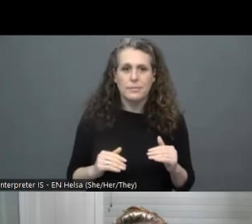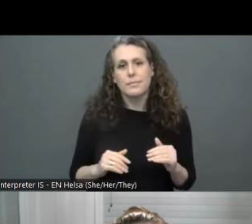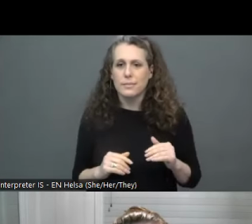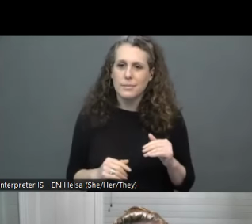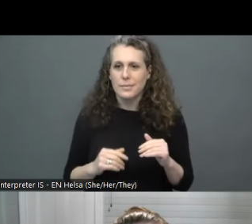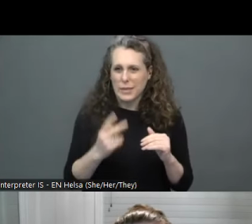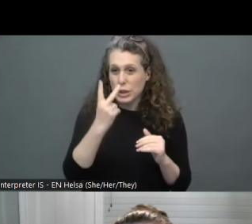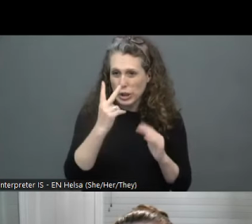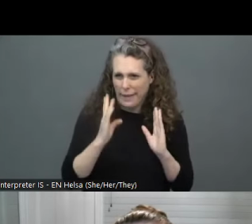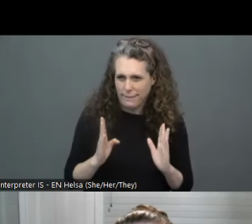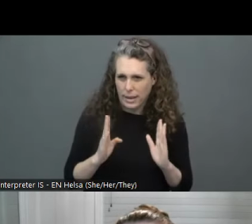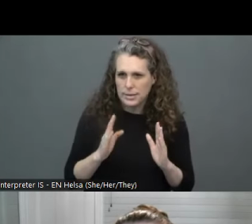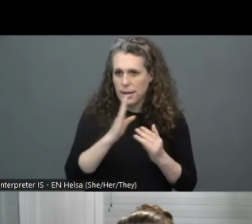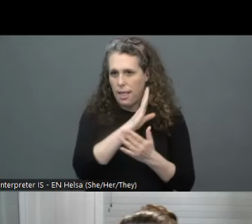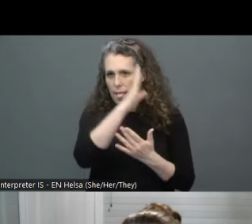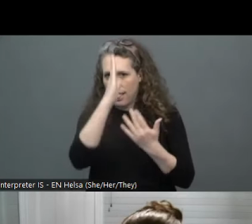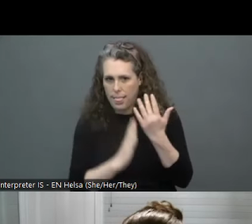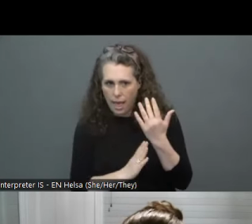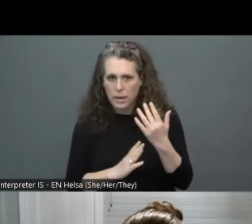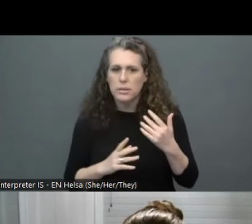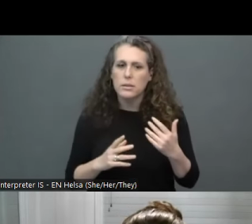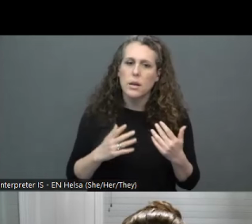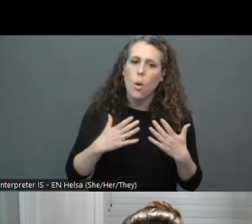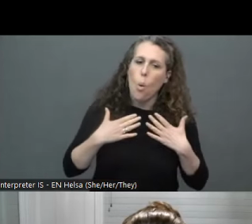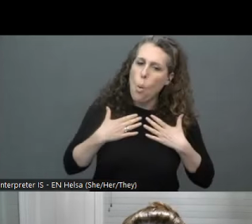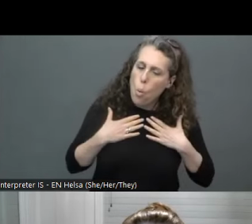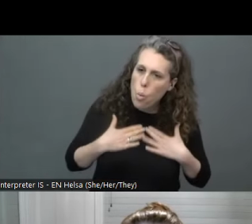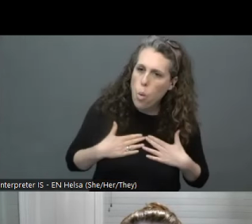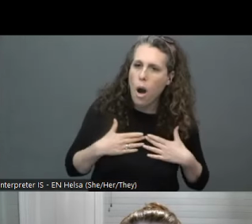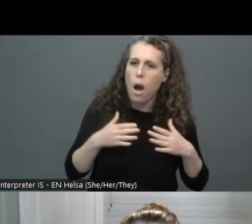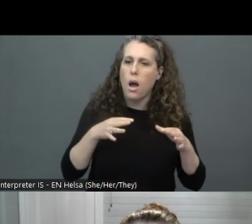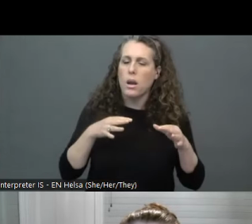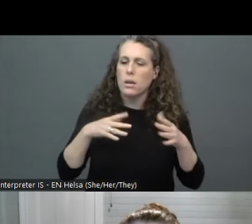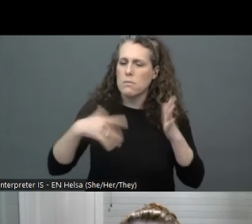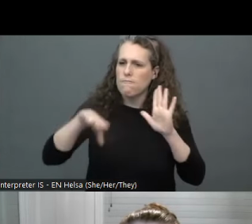we could be developing a bit more of a Roadmap for what does disability inclusive